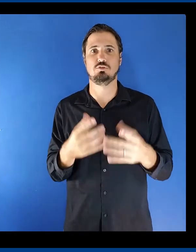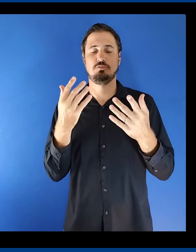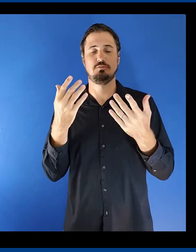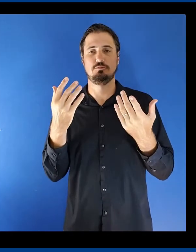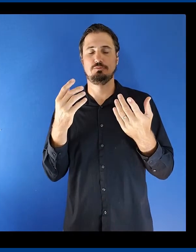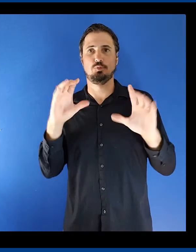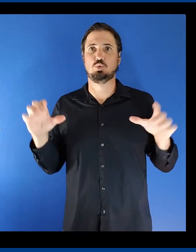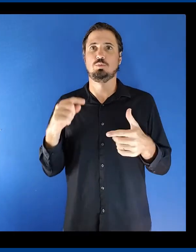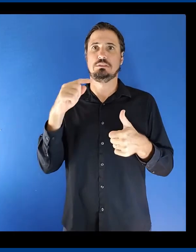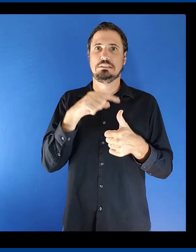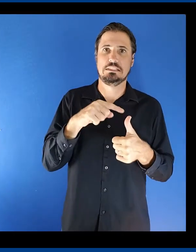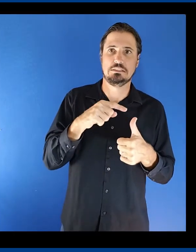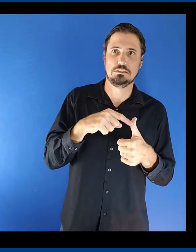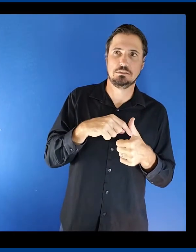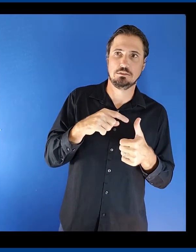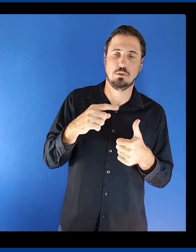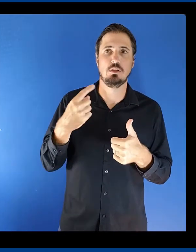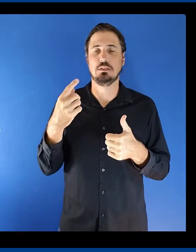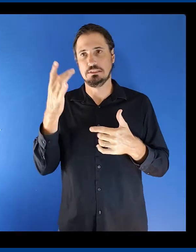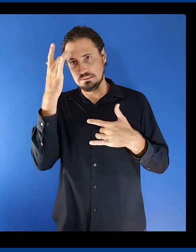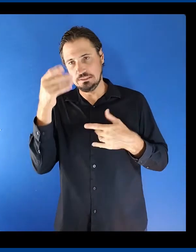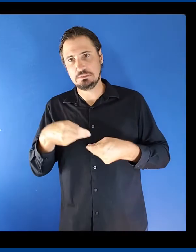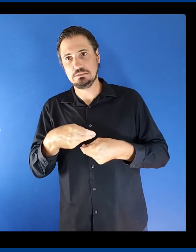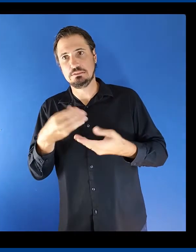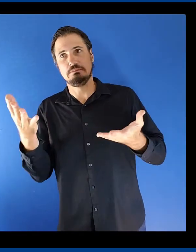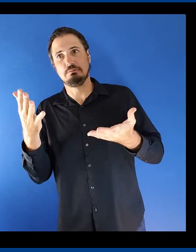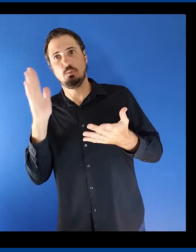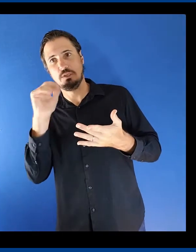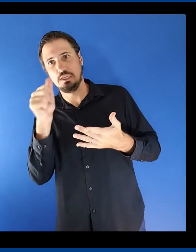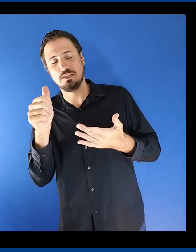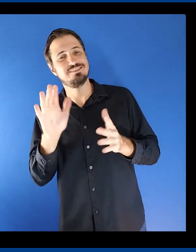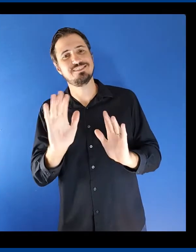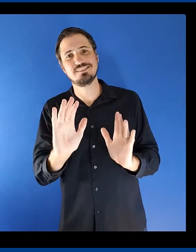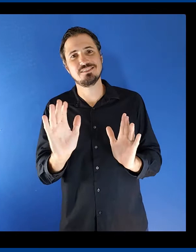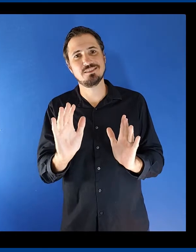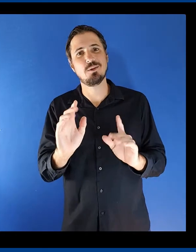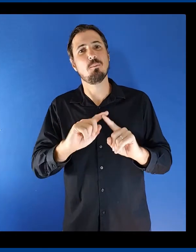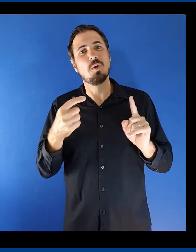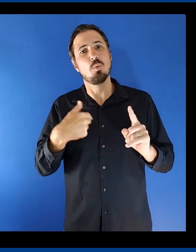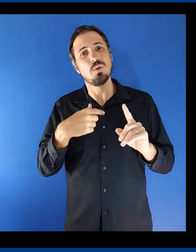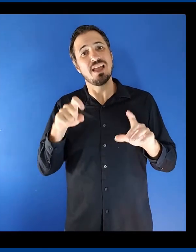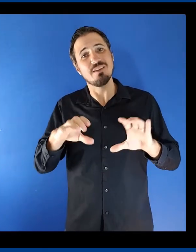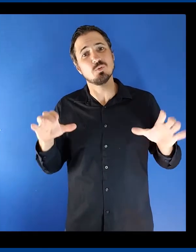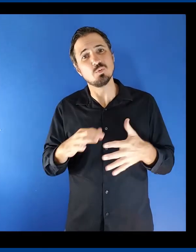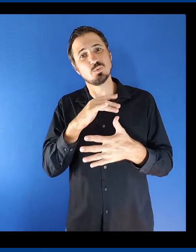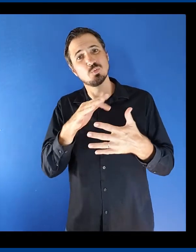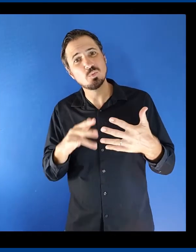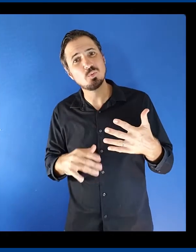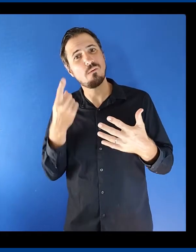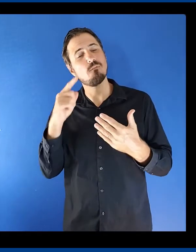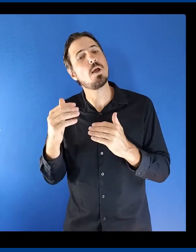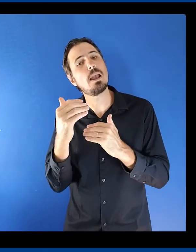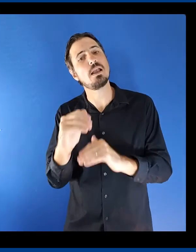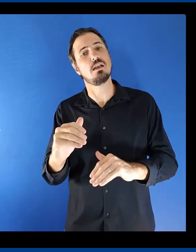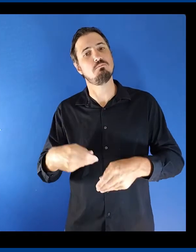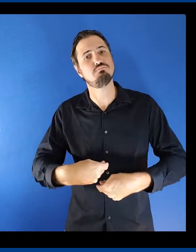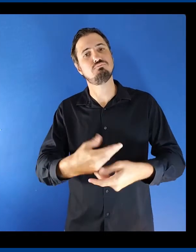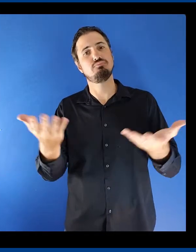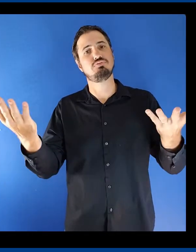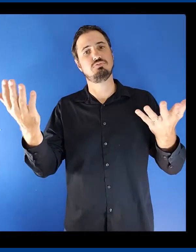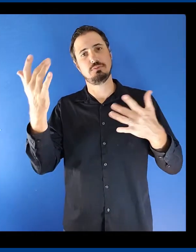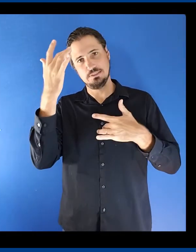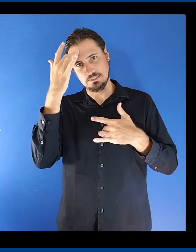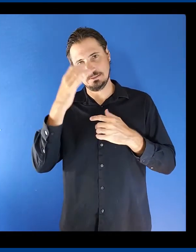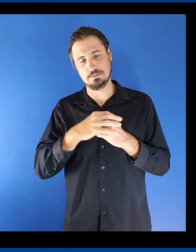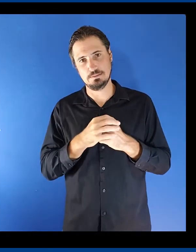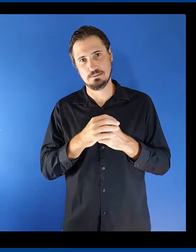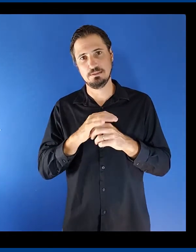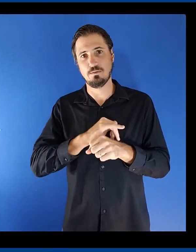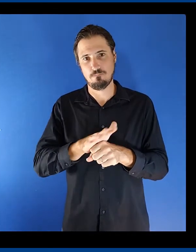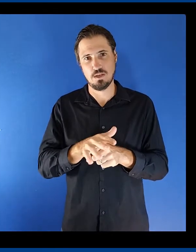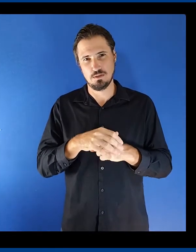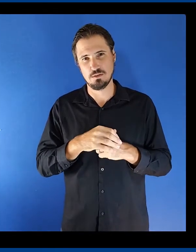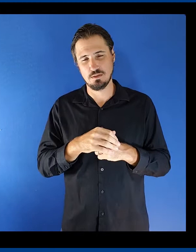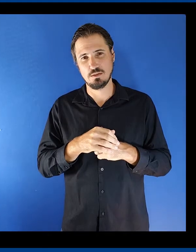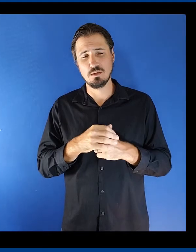We also understand that some members in our community cannot wear masks for medical reasons. Which makes it even more important for those us who can wear masks to do so.